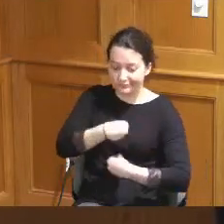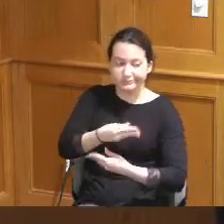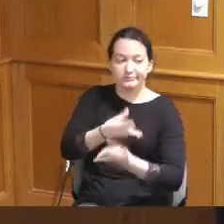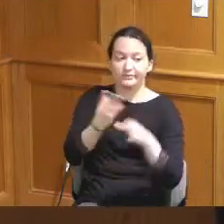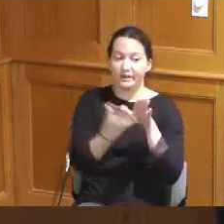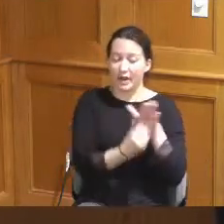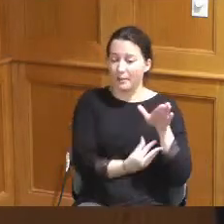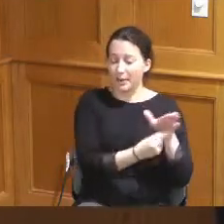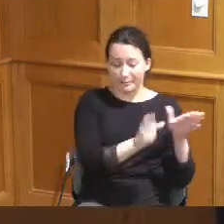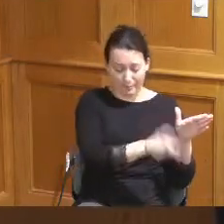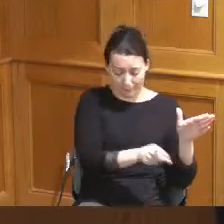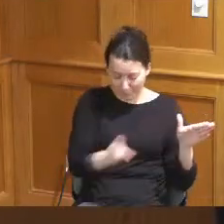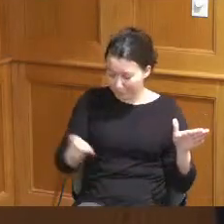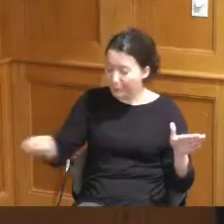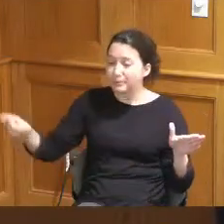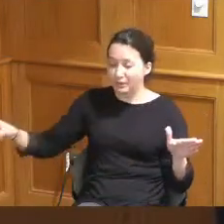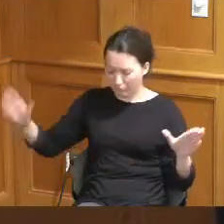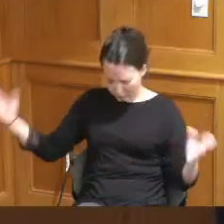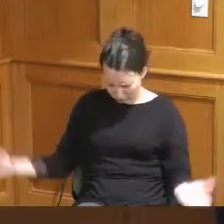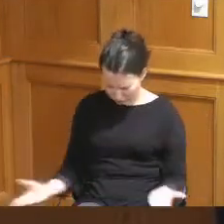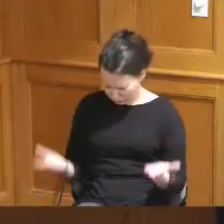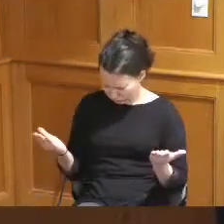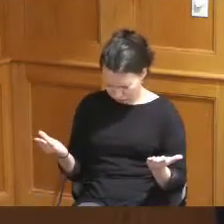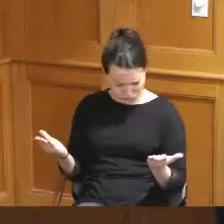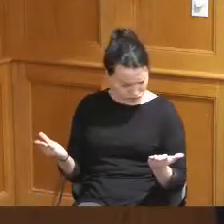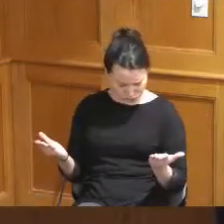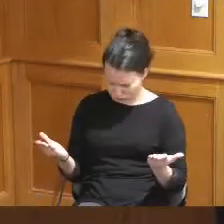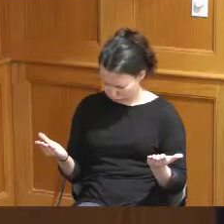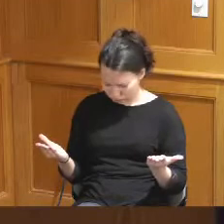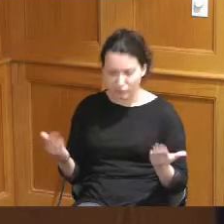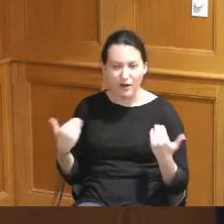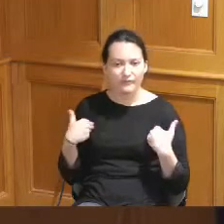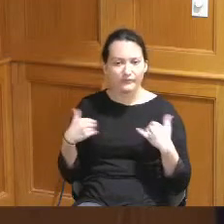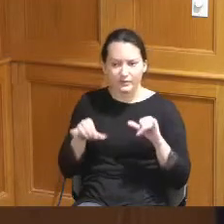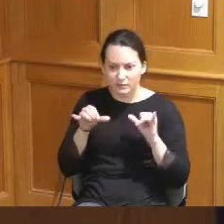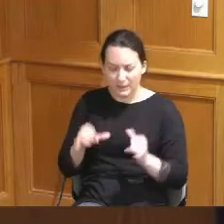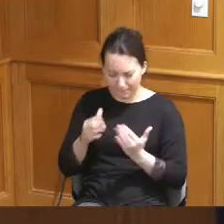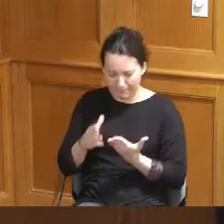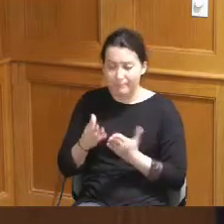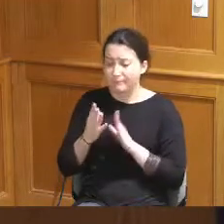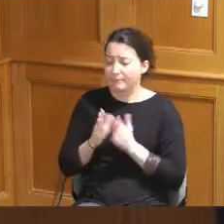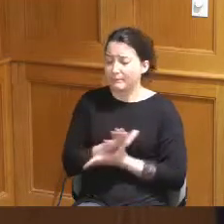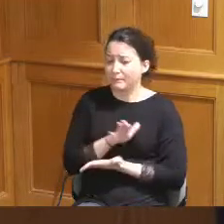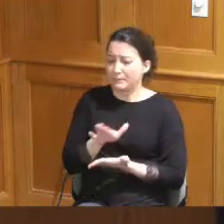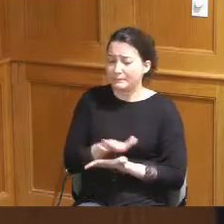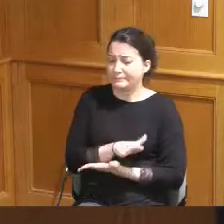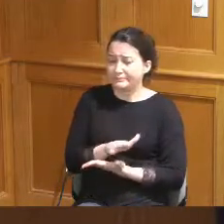everybody so they can have the same information that I have but he said it kind of came they came